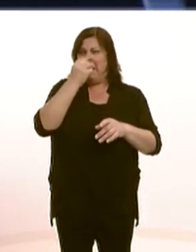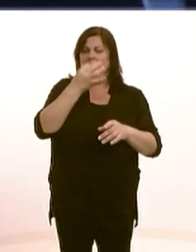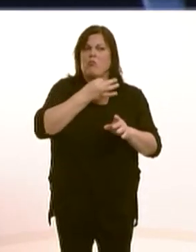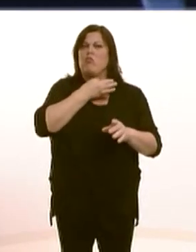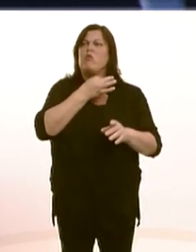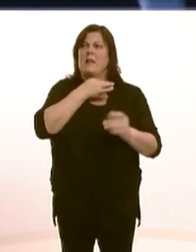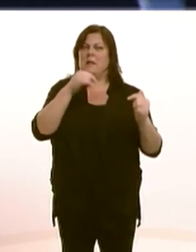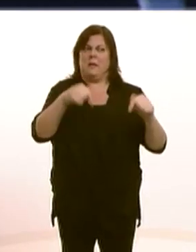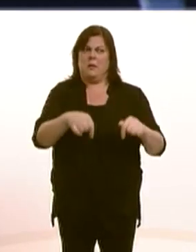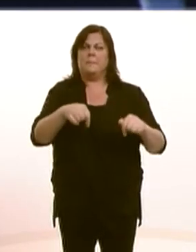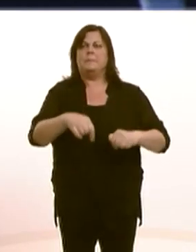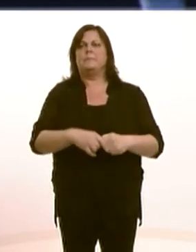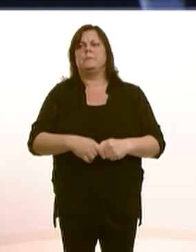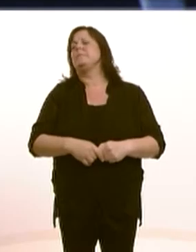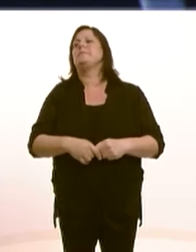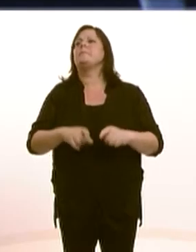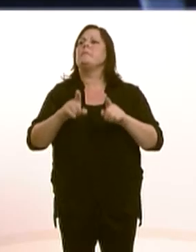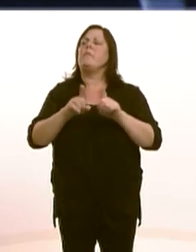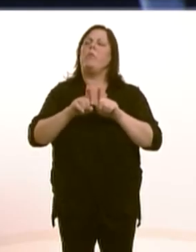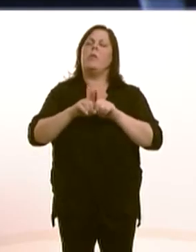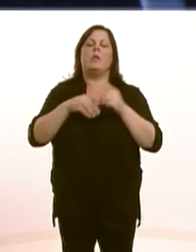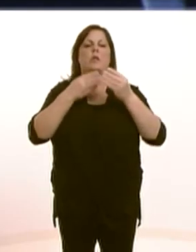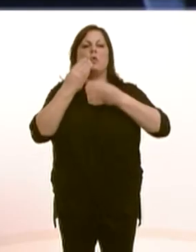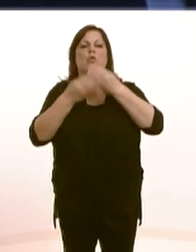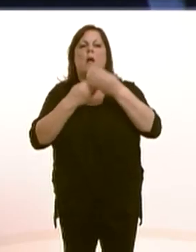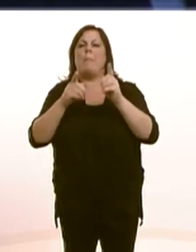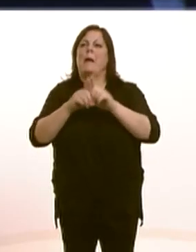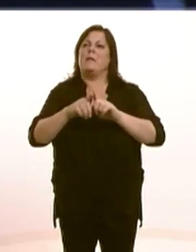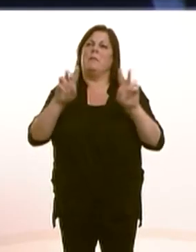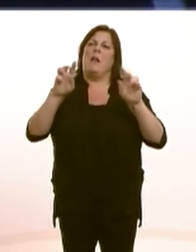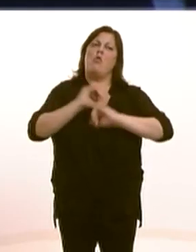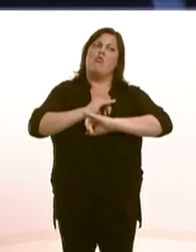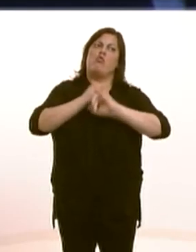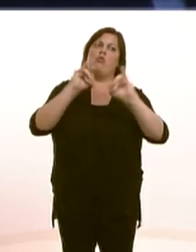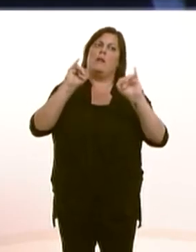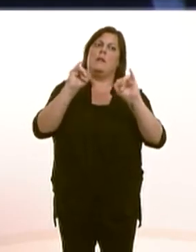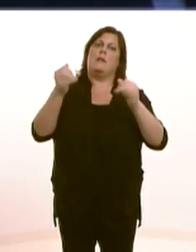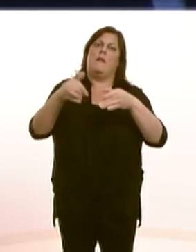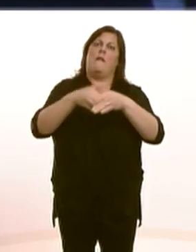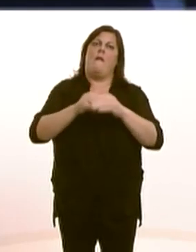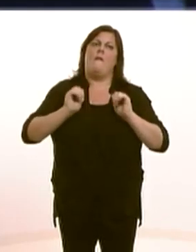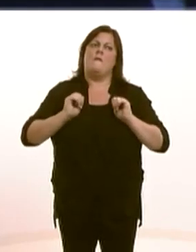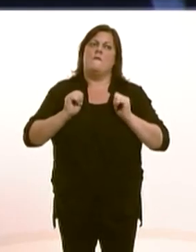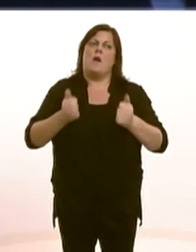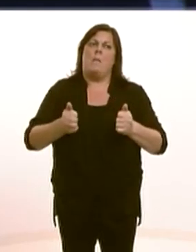Given what can only be described now as a crisis in farming, as regards bovine TB, what